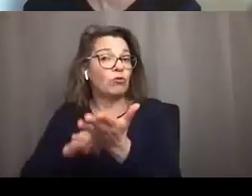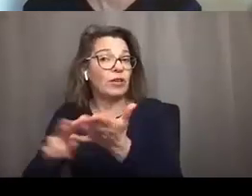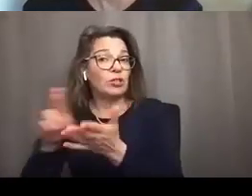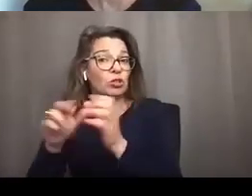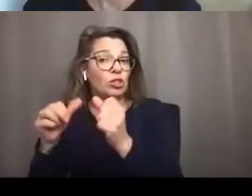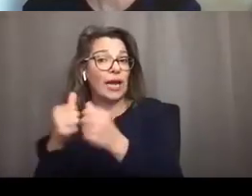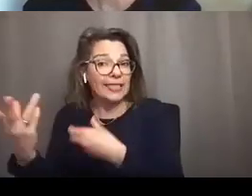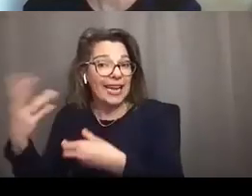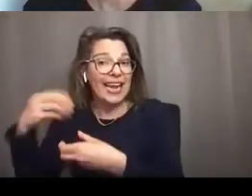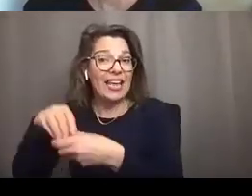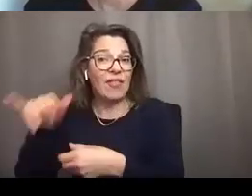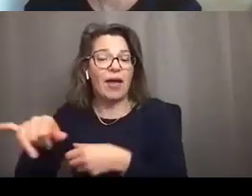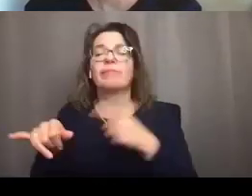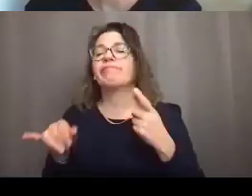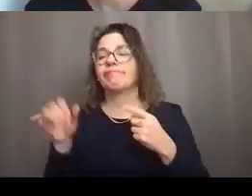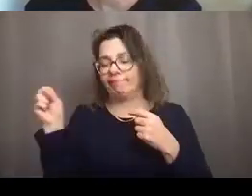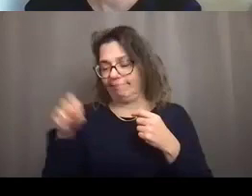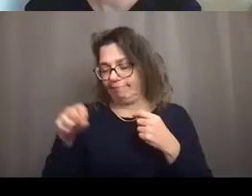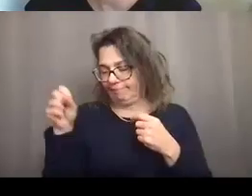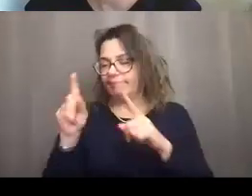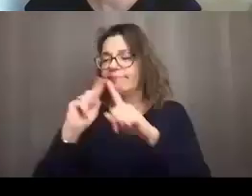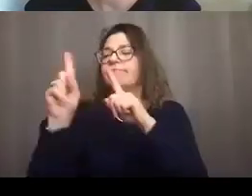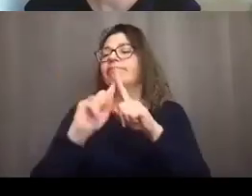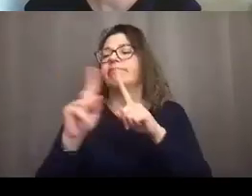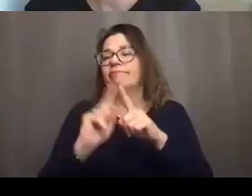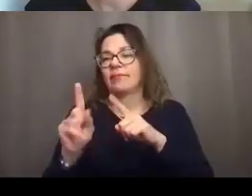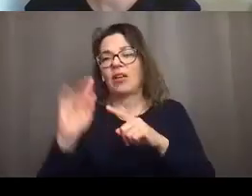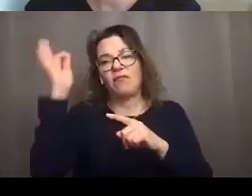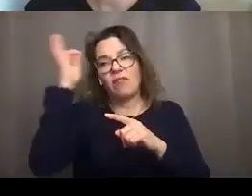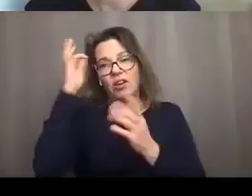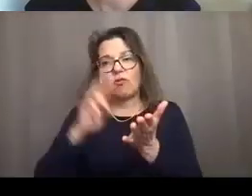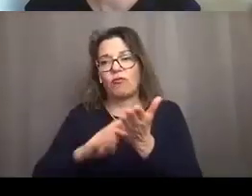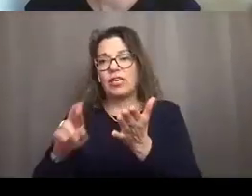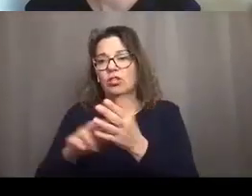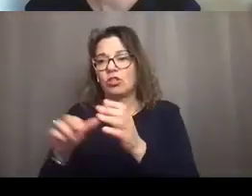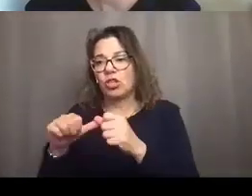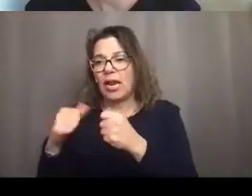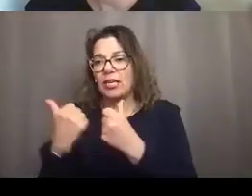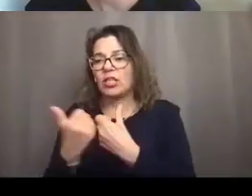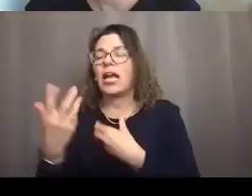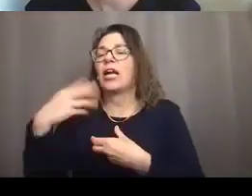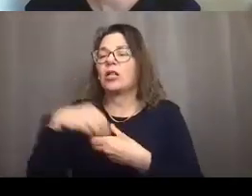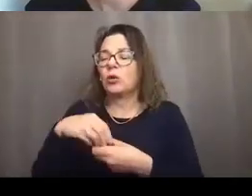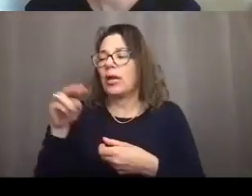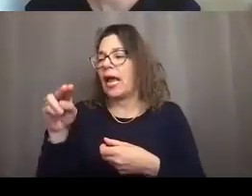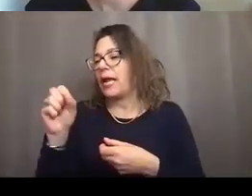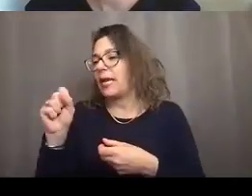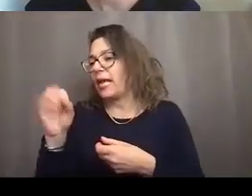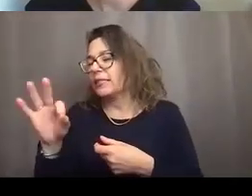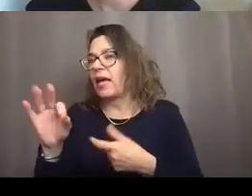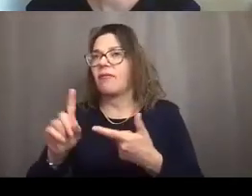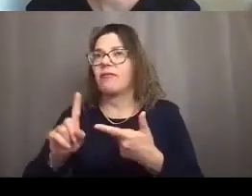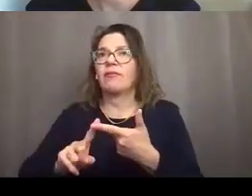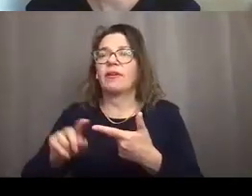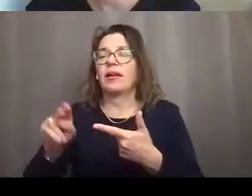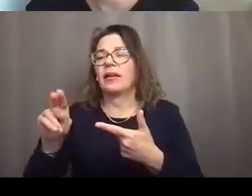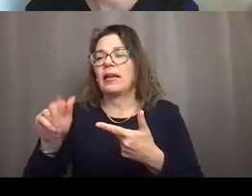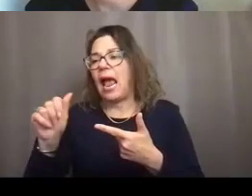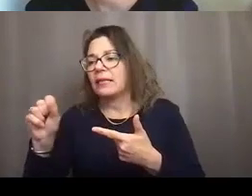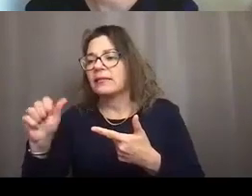Cindy Danielson: Yeah, there's a number of different federal research agencies including NSF, NASA, some components of DOD,